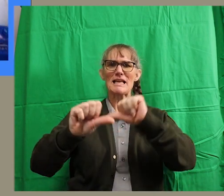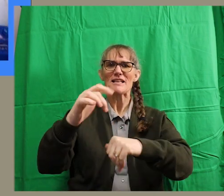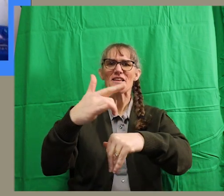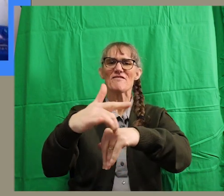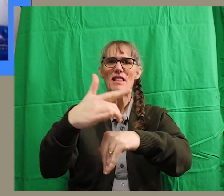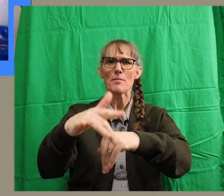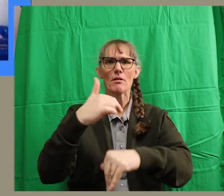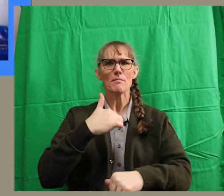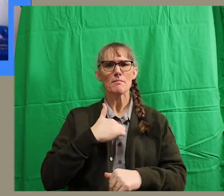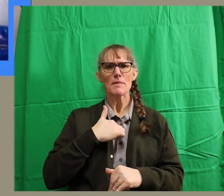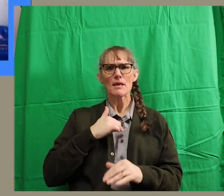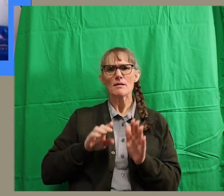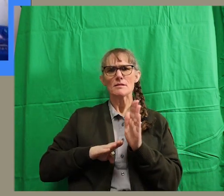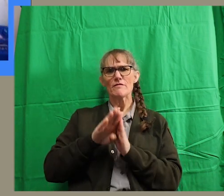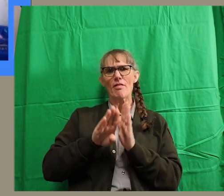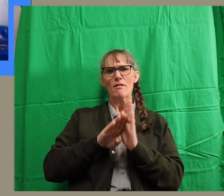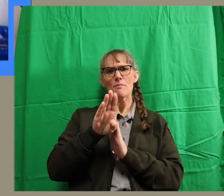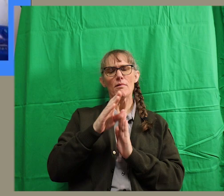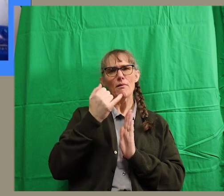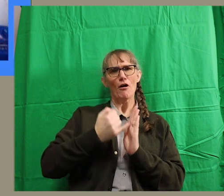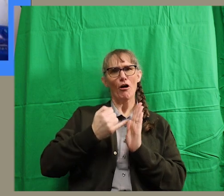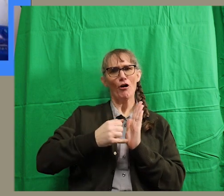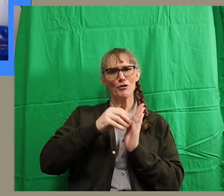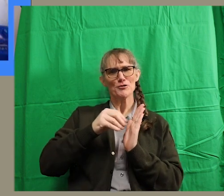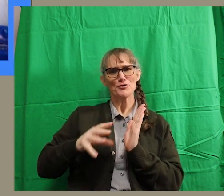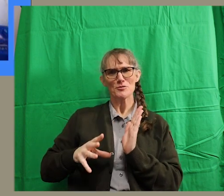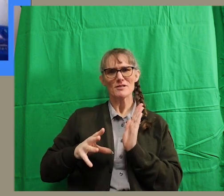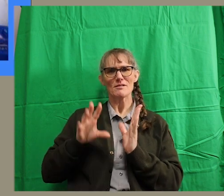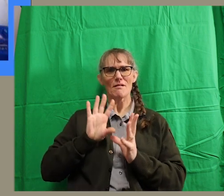from where I was already comfortable as an art student.